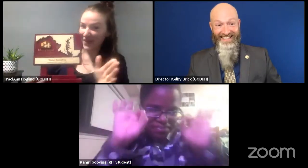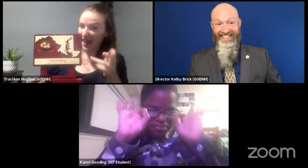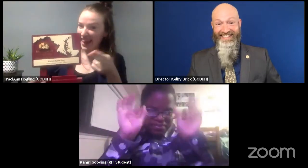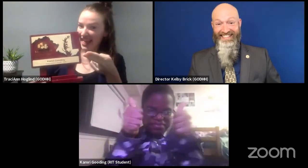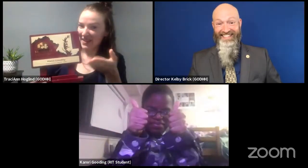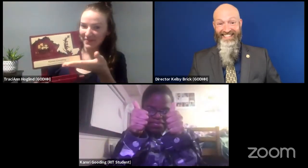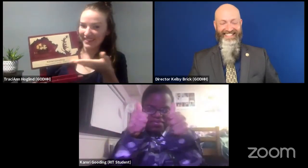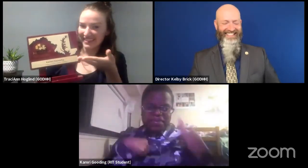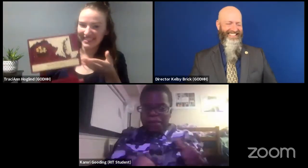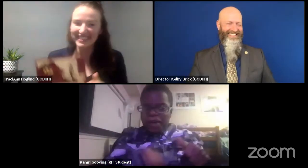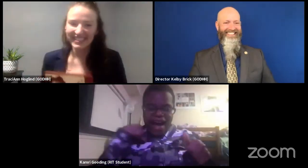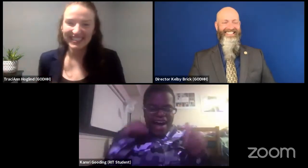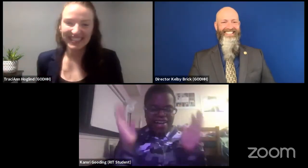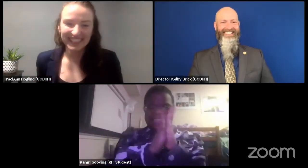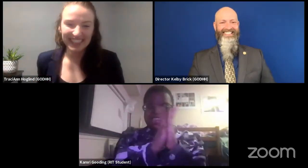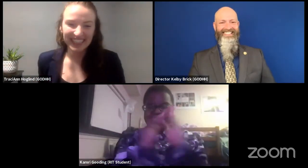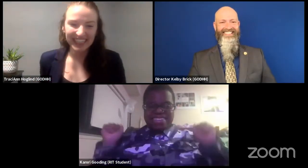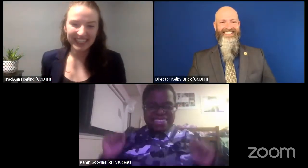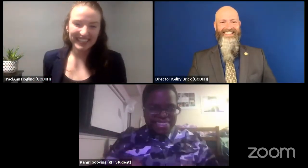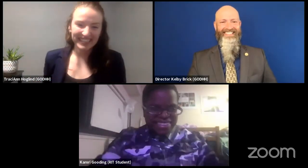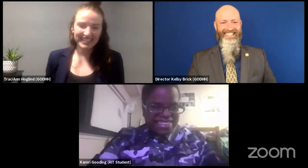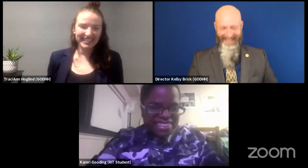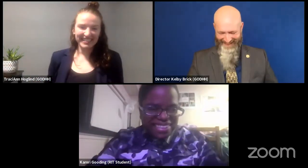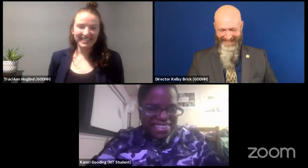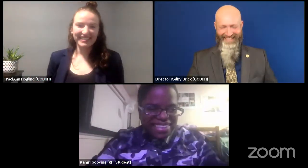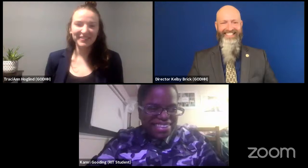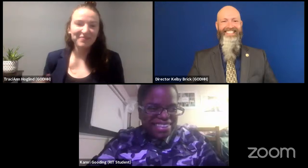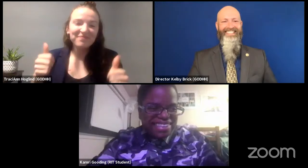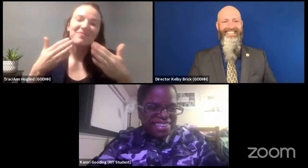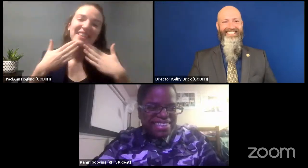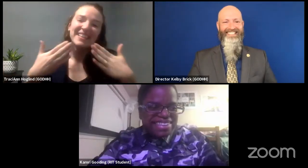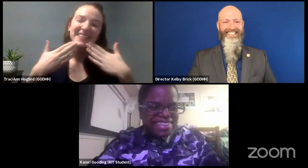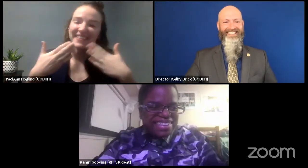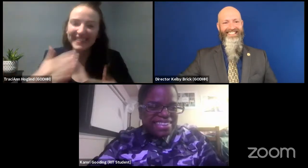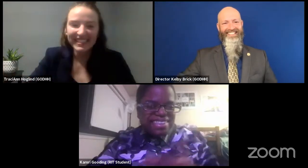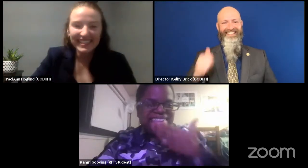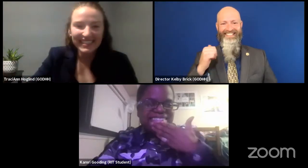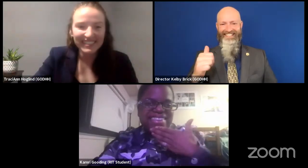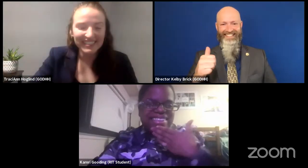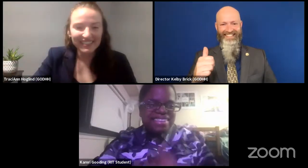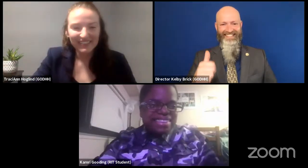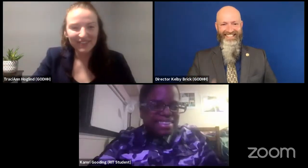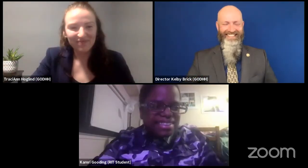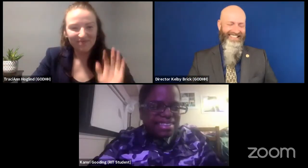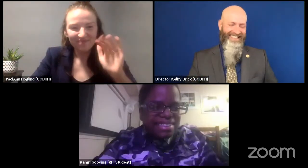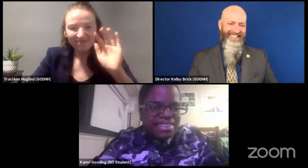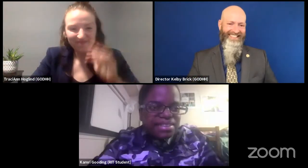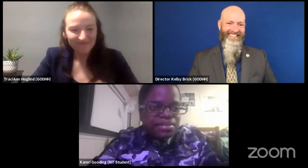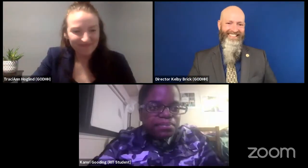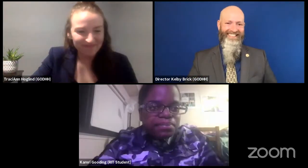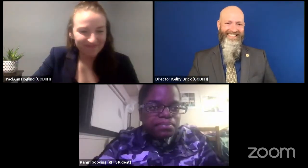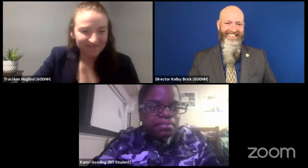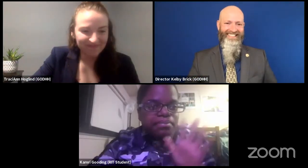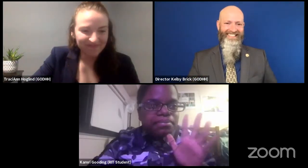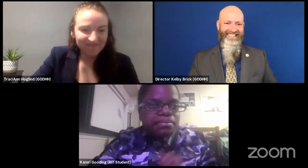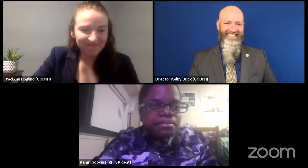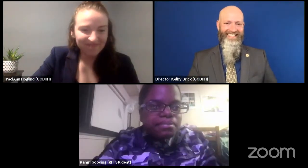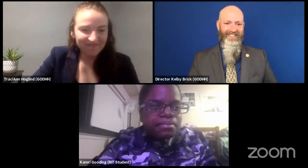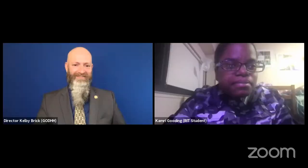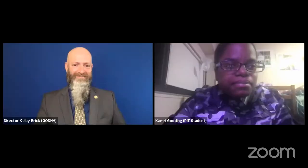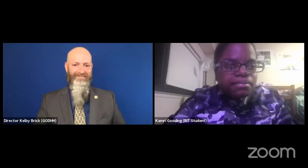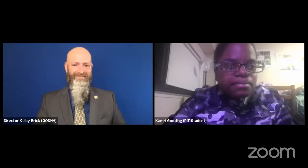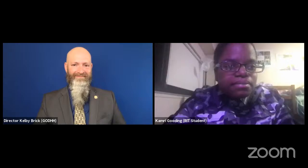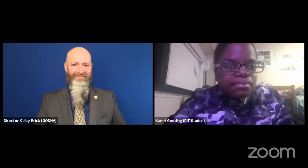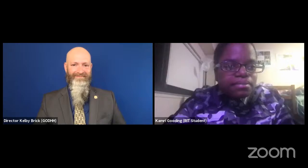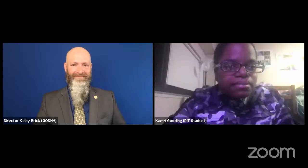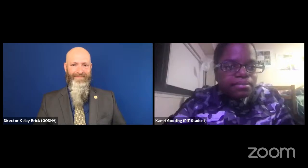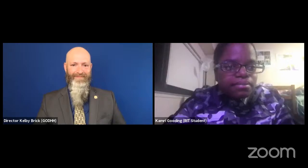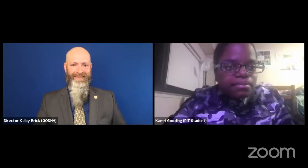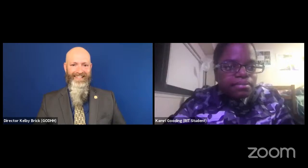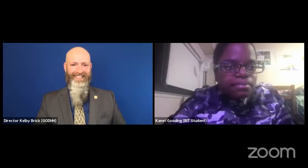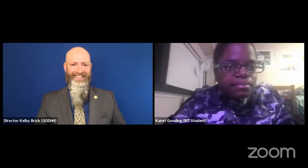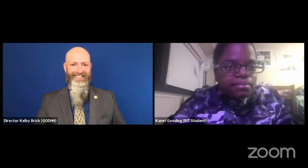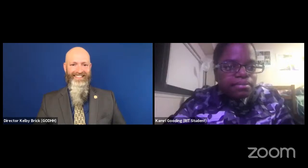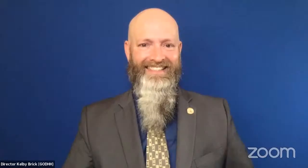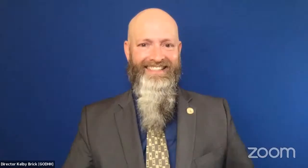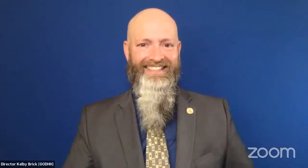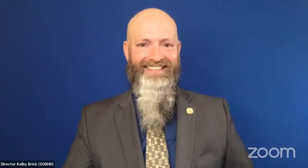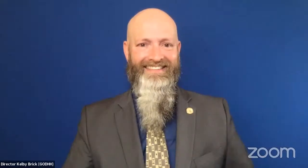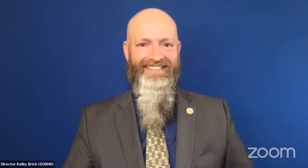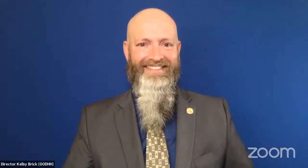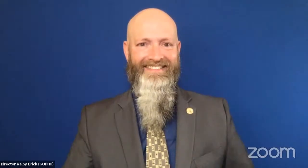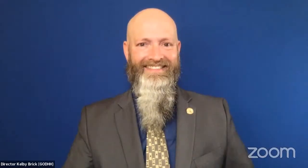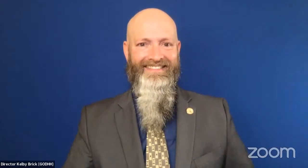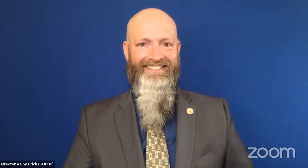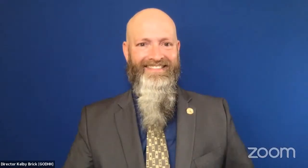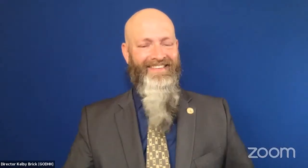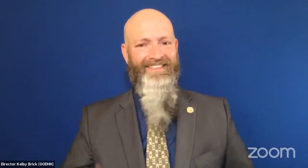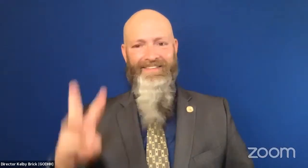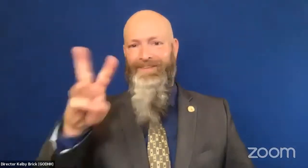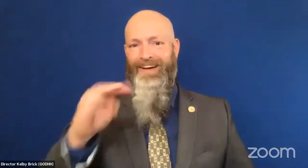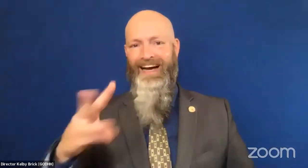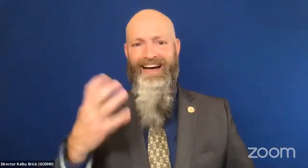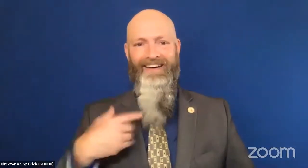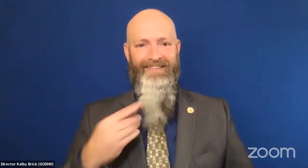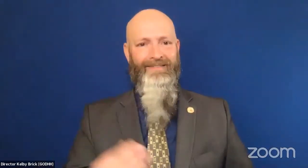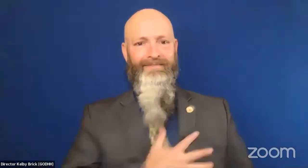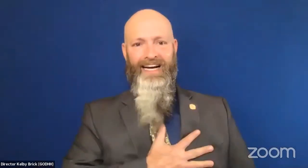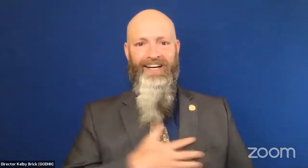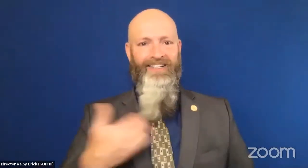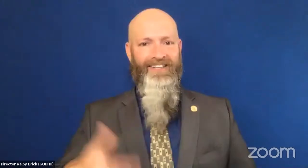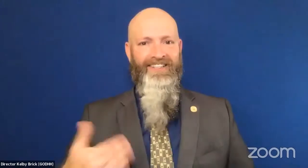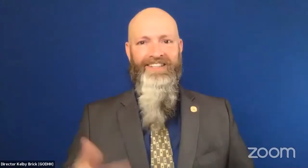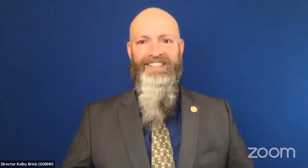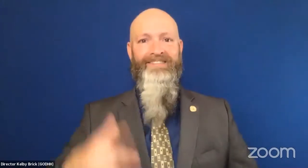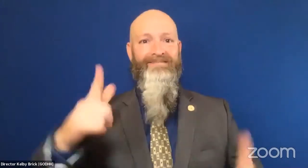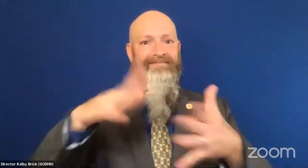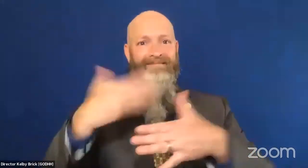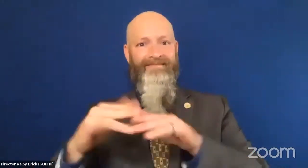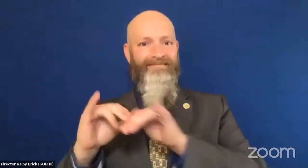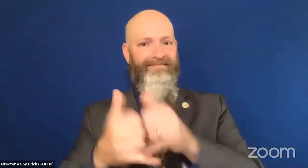much. Perfect. I'm so proud. Thank you. KELBY BRICK: Thank you, Kamri. Wow, that's